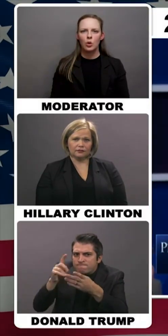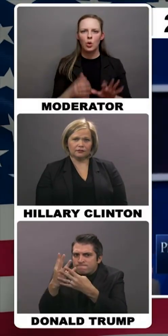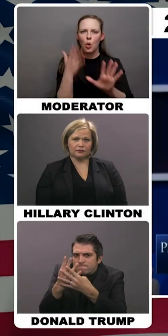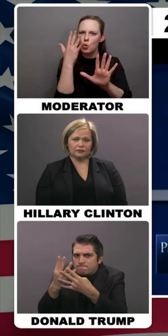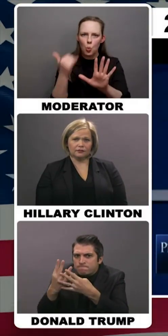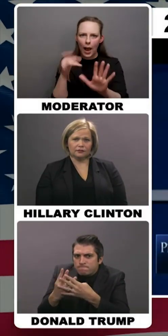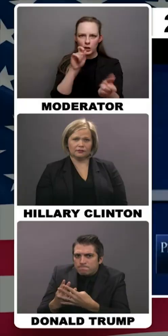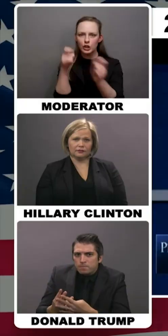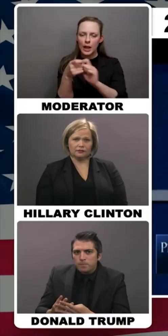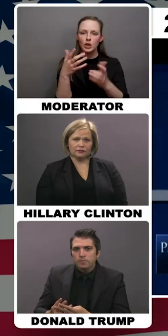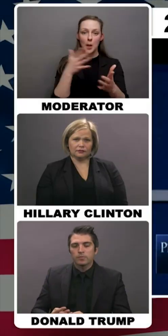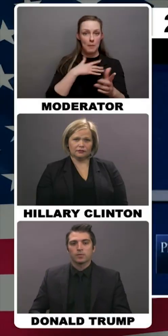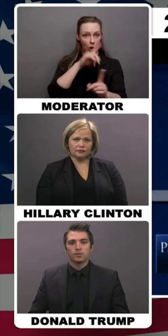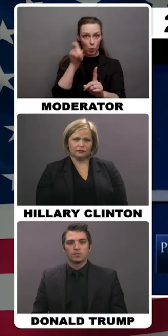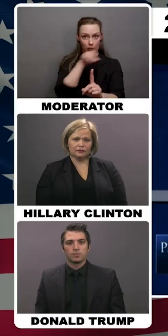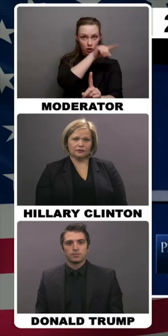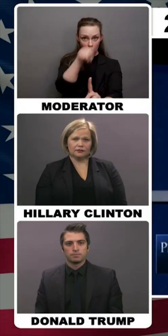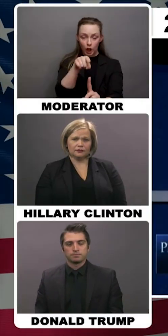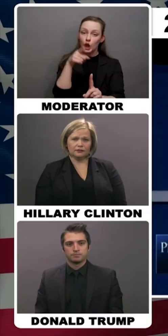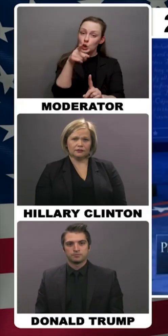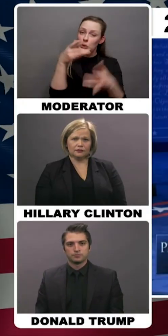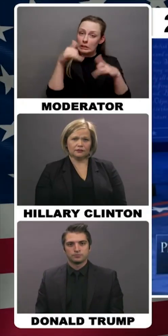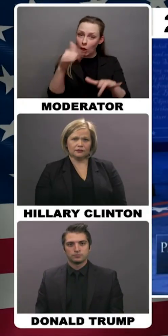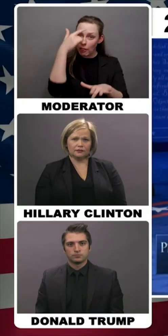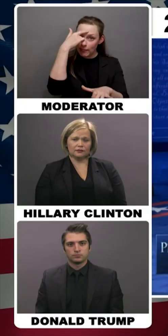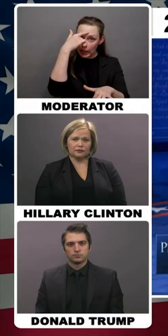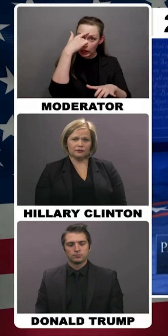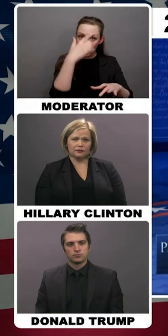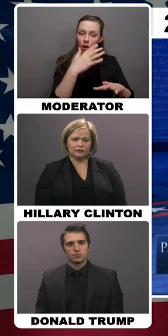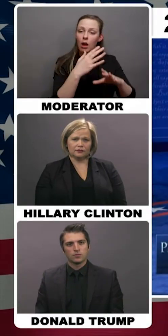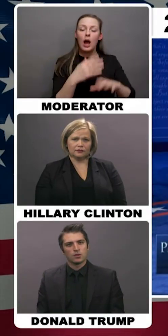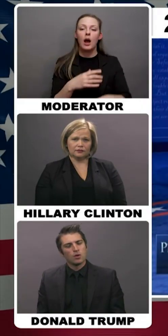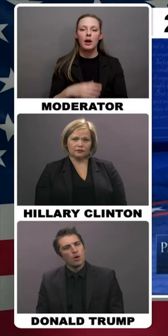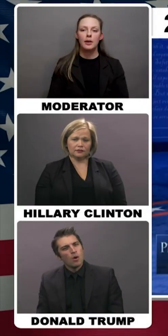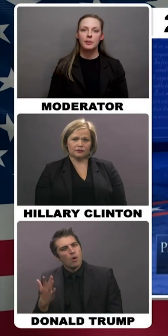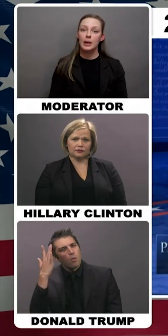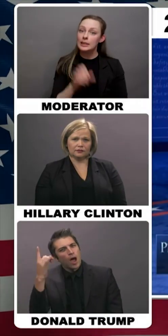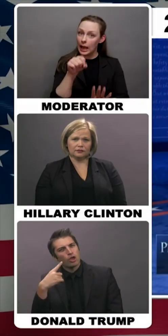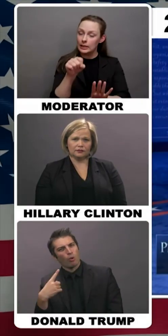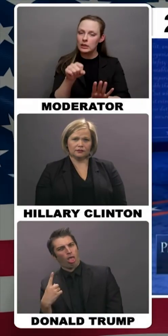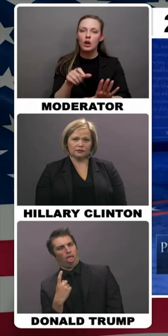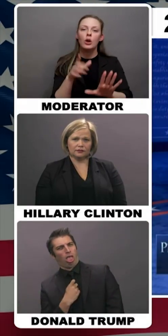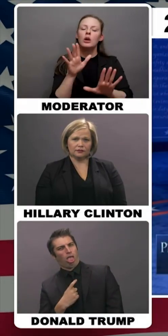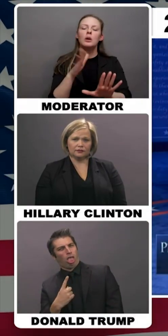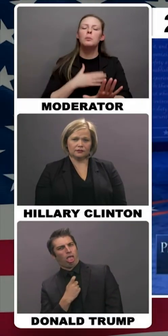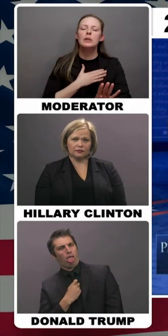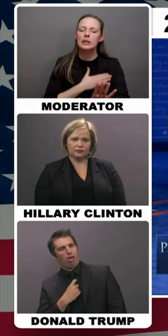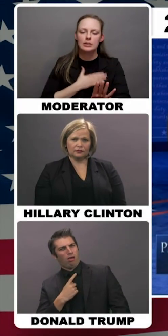Answer the question. Still believe. Why do you interrupt her? You Me all the time. Why don't you interrupt her? Would You please explain whether